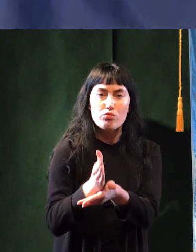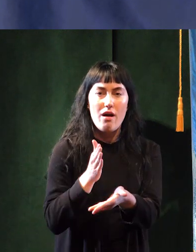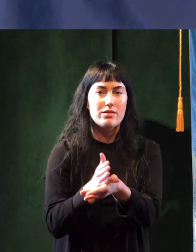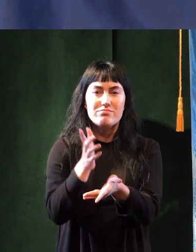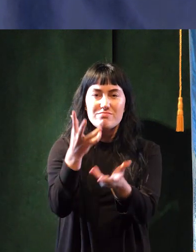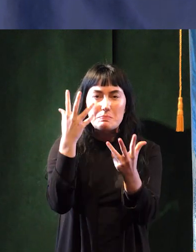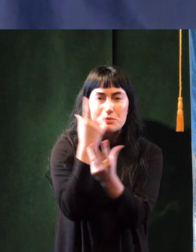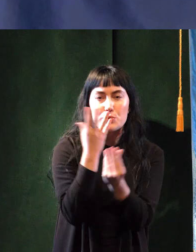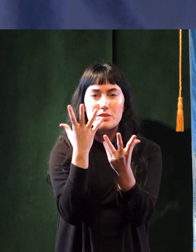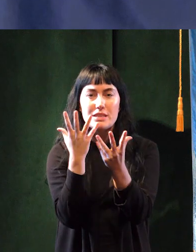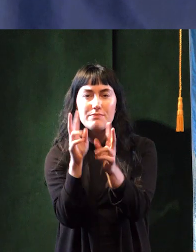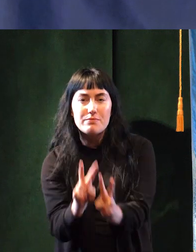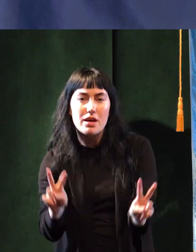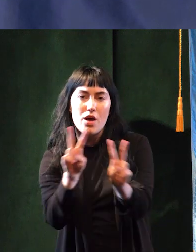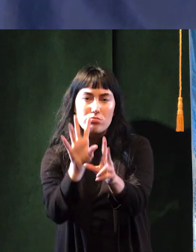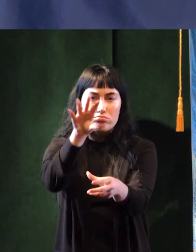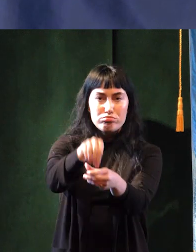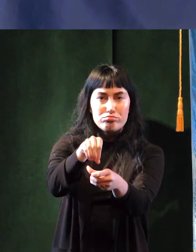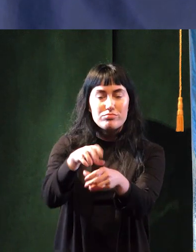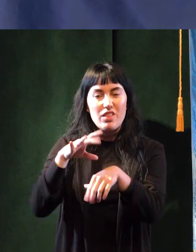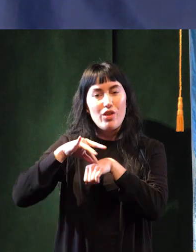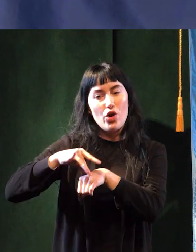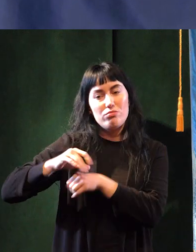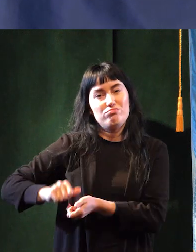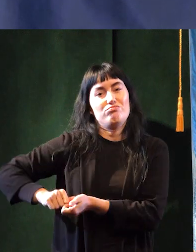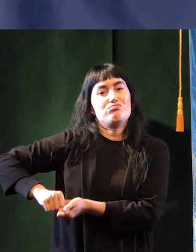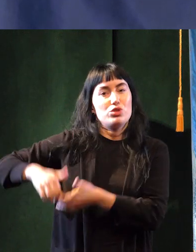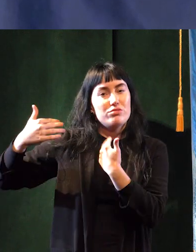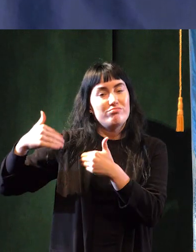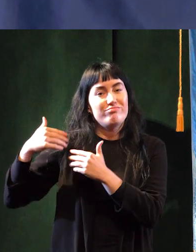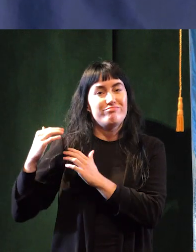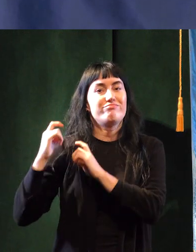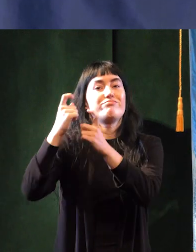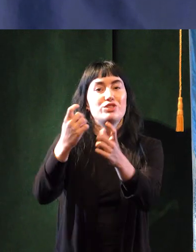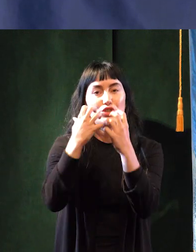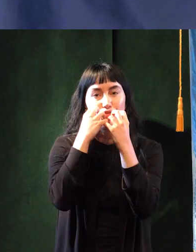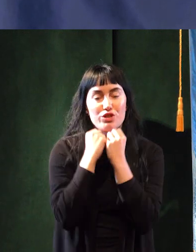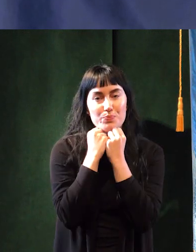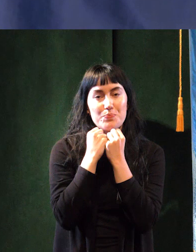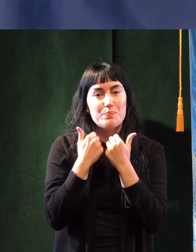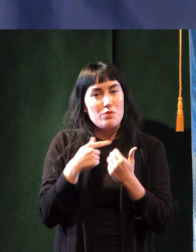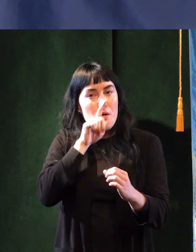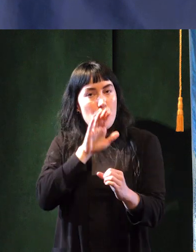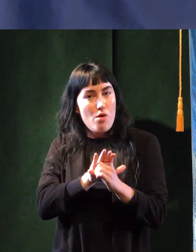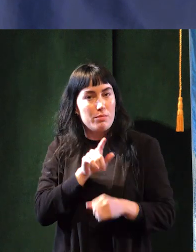Earth's richest treasures so I make this promise to you I will impose no